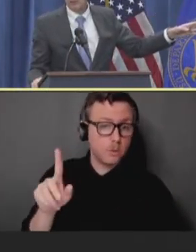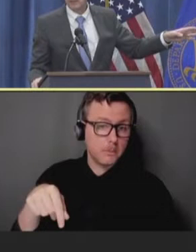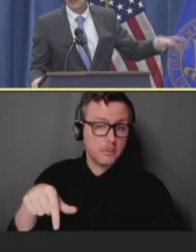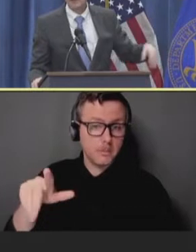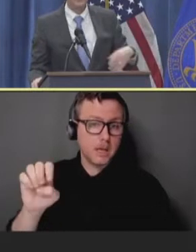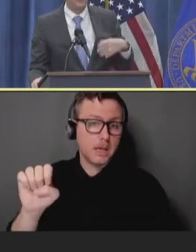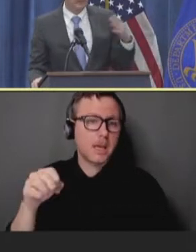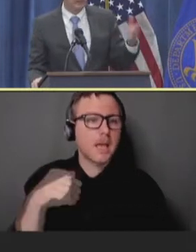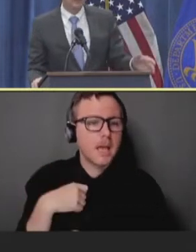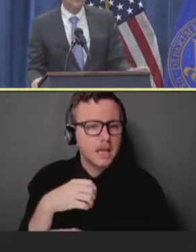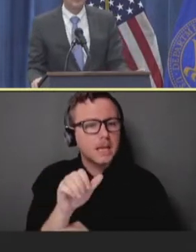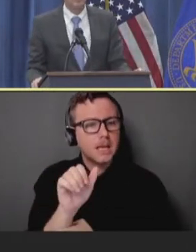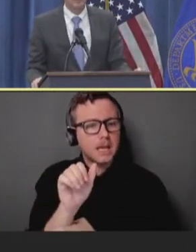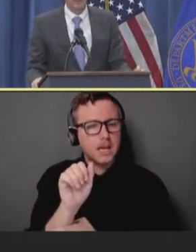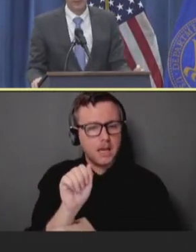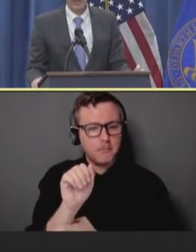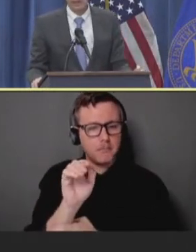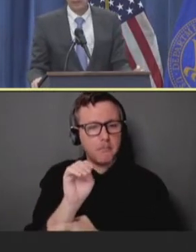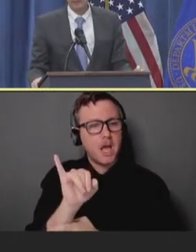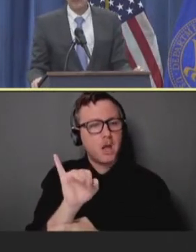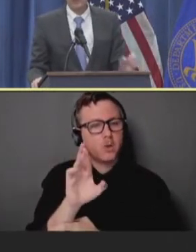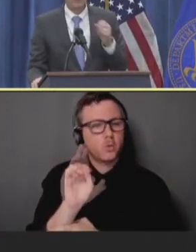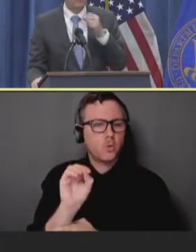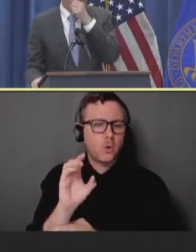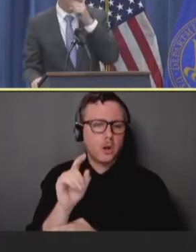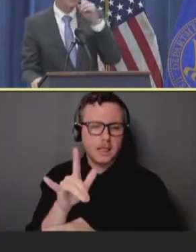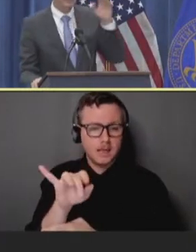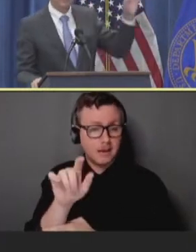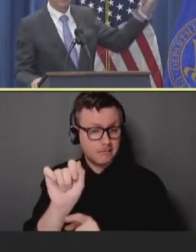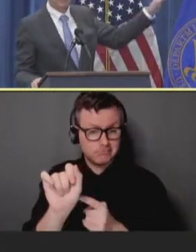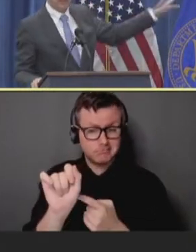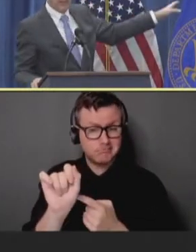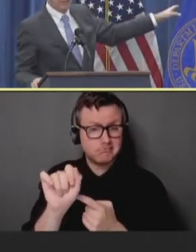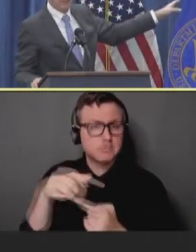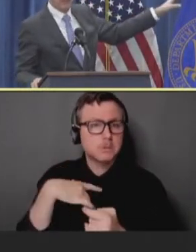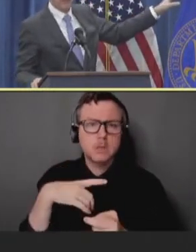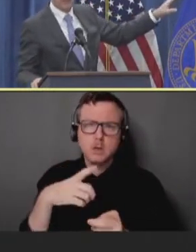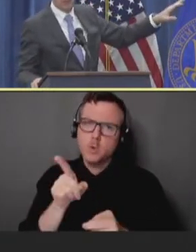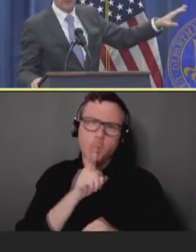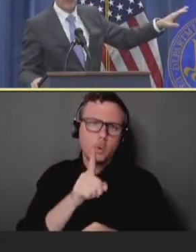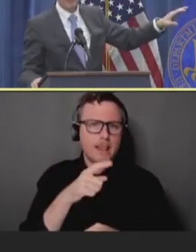So, the immune system is very active. We can see it on biopsy and autopsy.